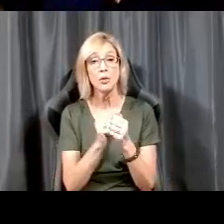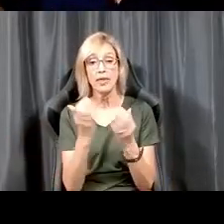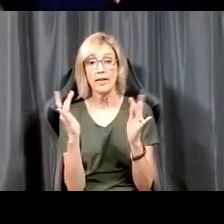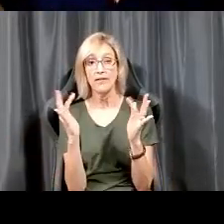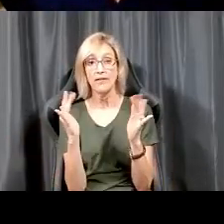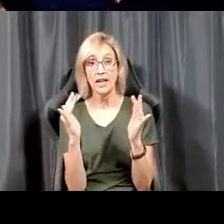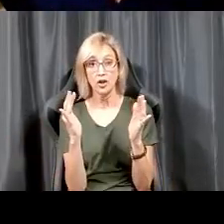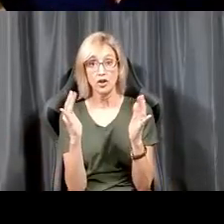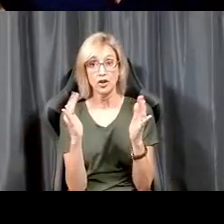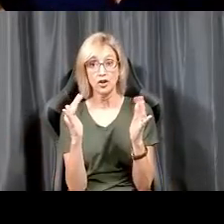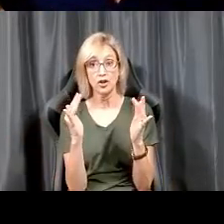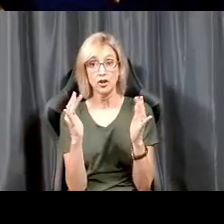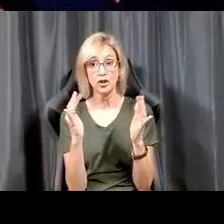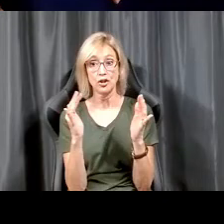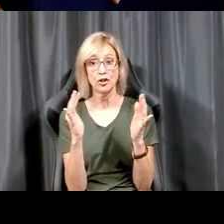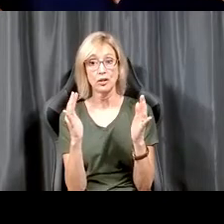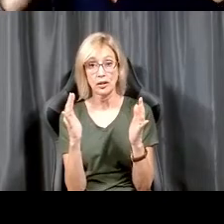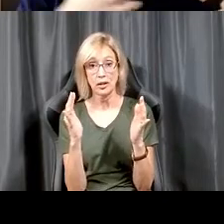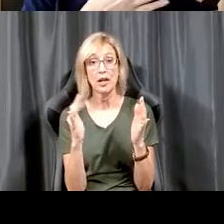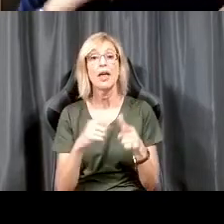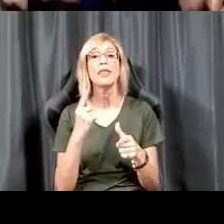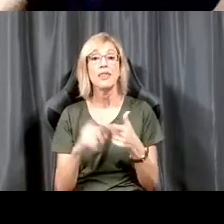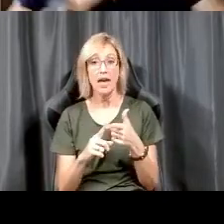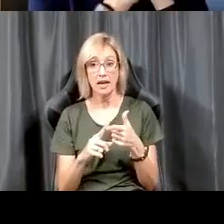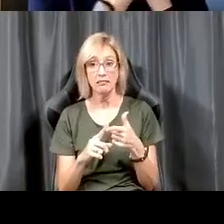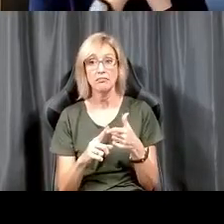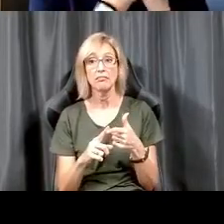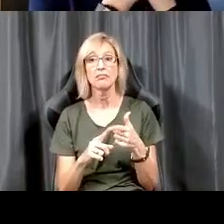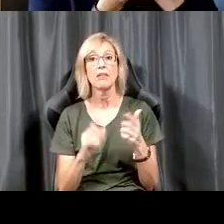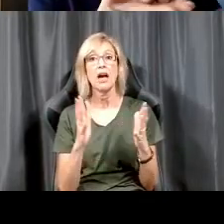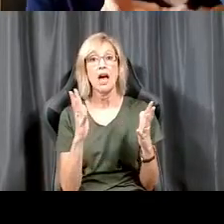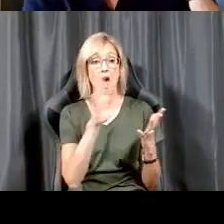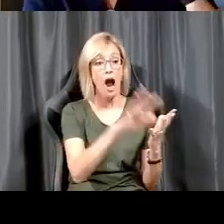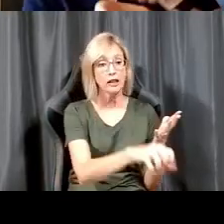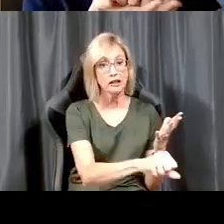First, usually it's fingers. And then our whole hands. Some of you picking it up.